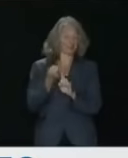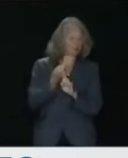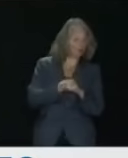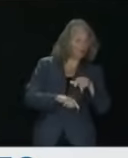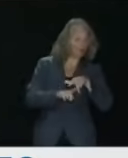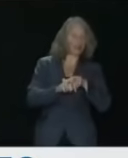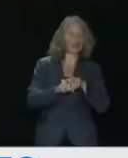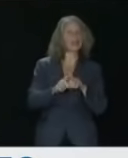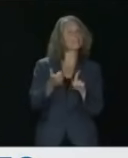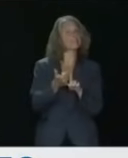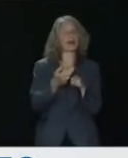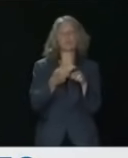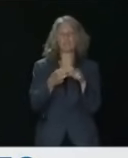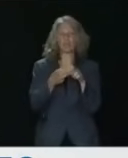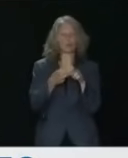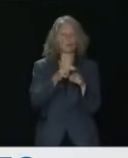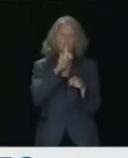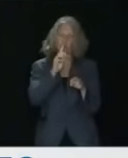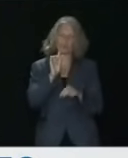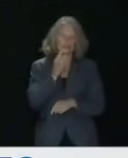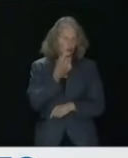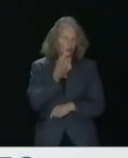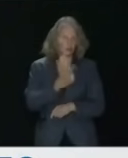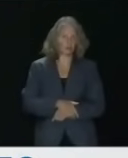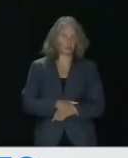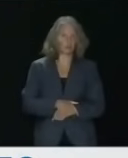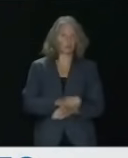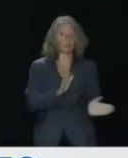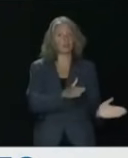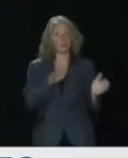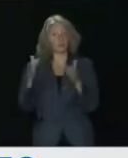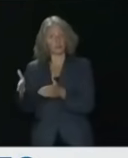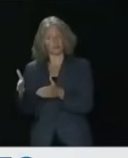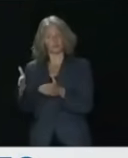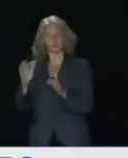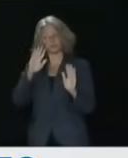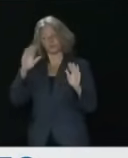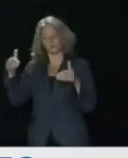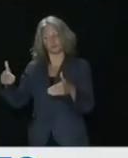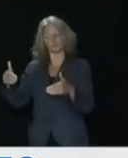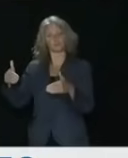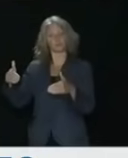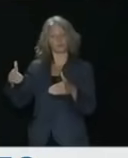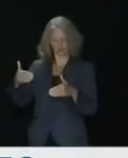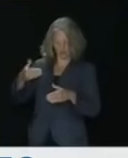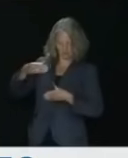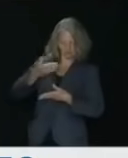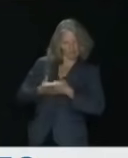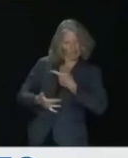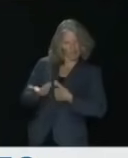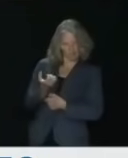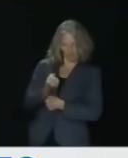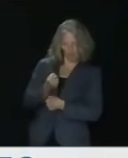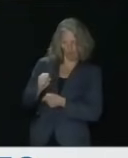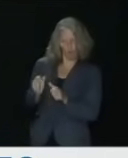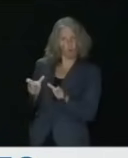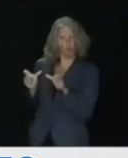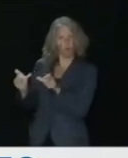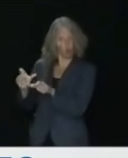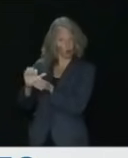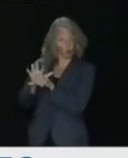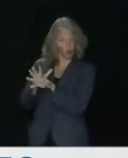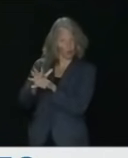WITHOUT COMPLICATIONS.